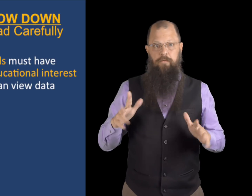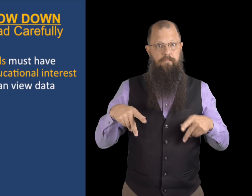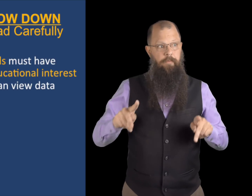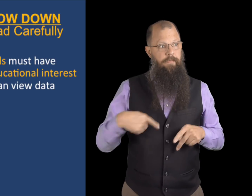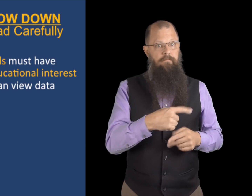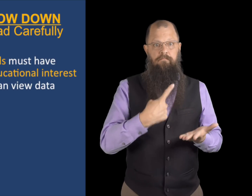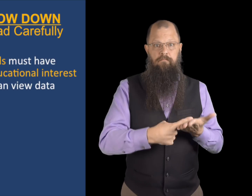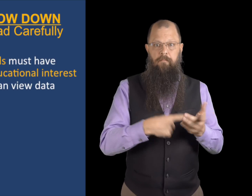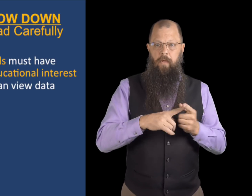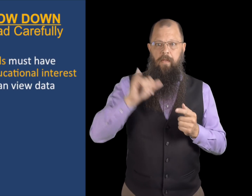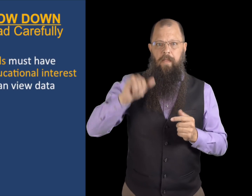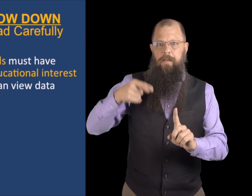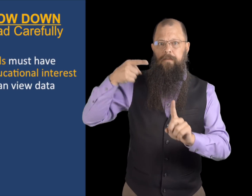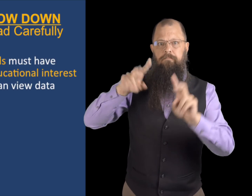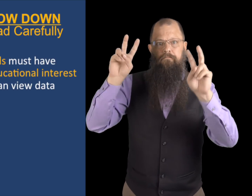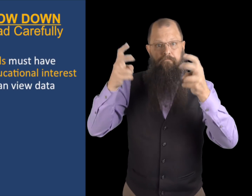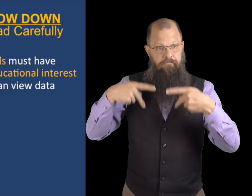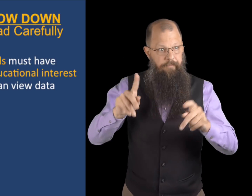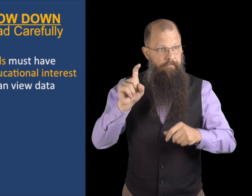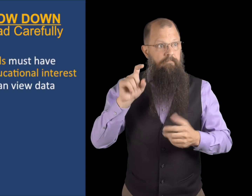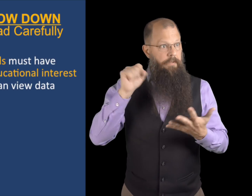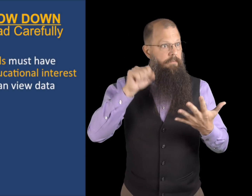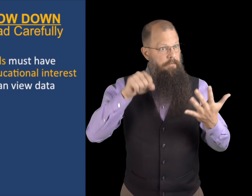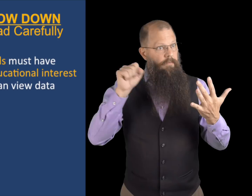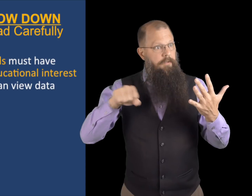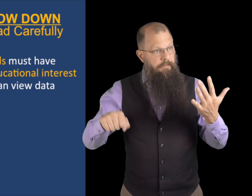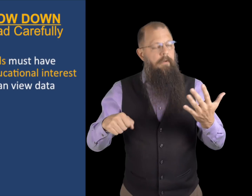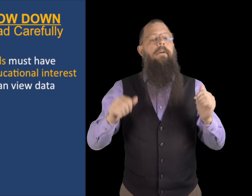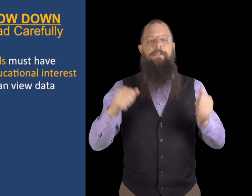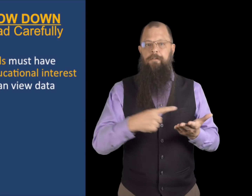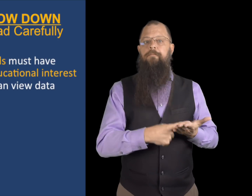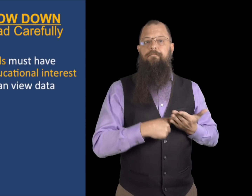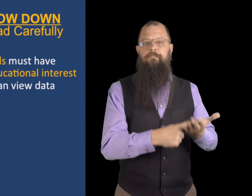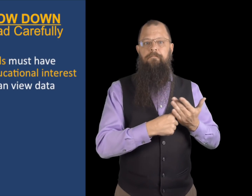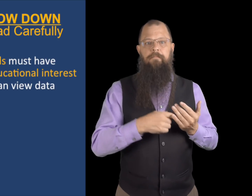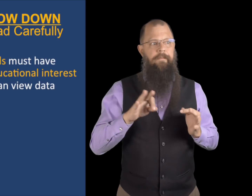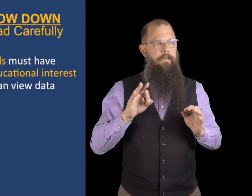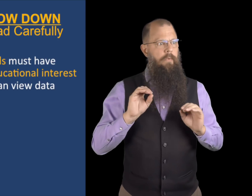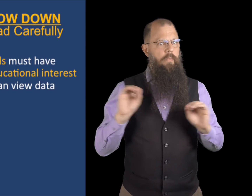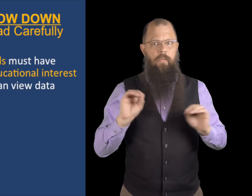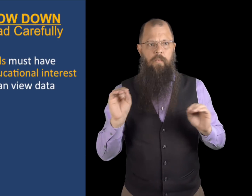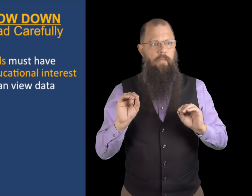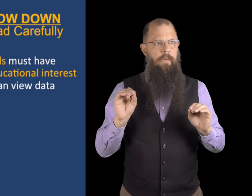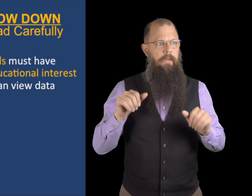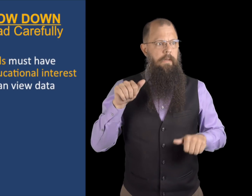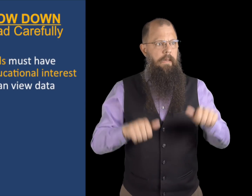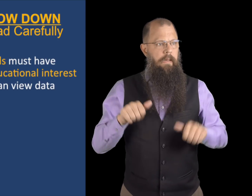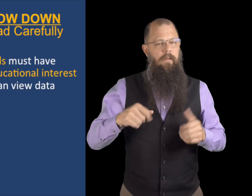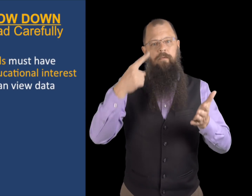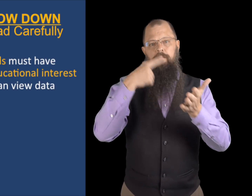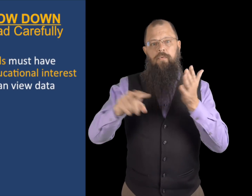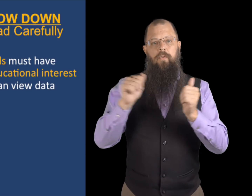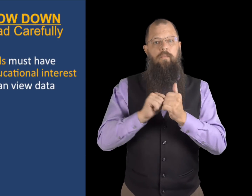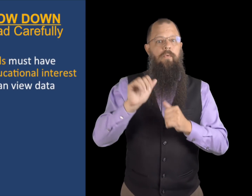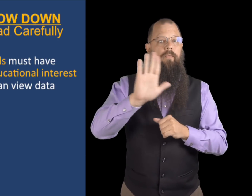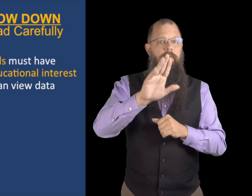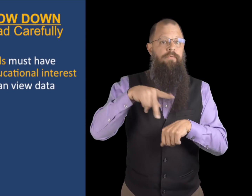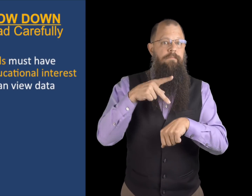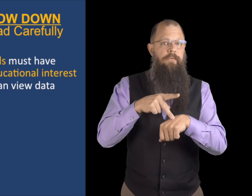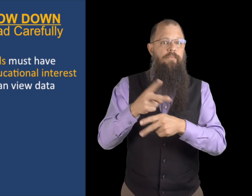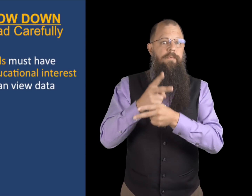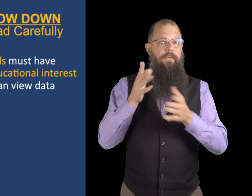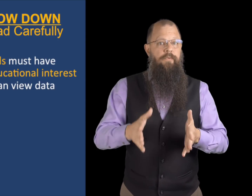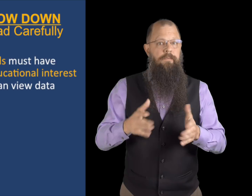before viewing any data. If so, then you may proceed with the discussion. If not